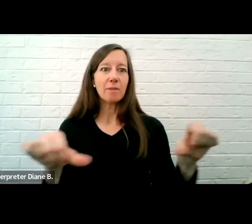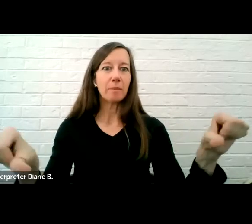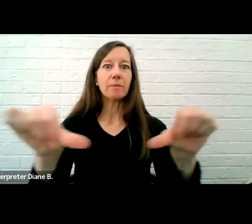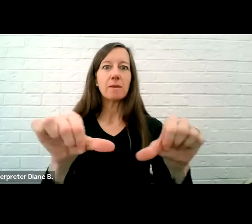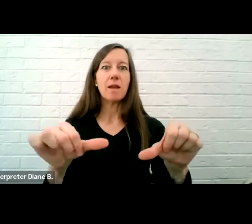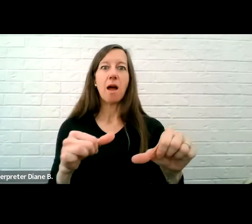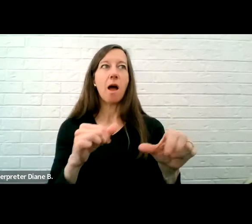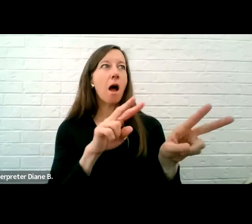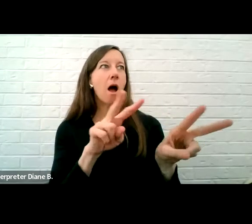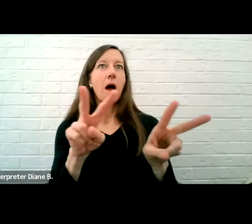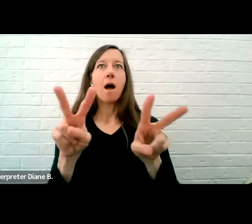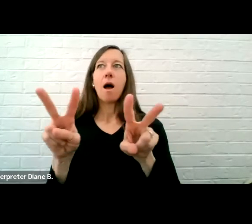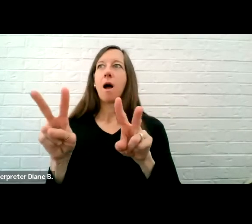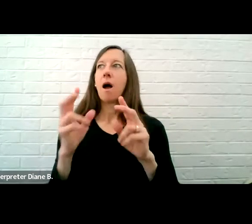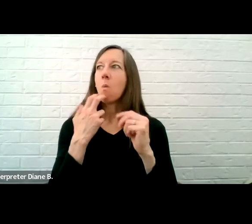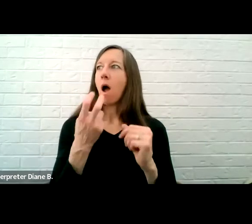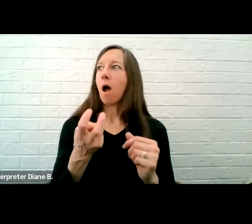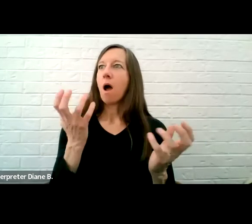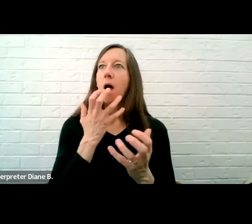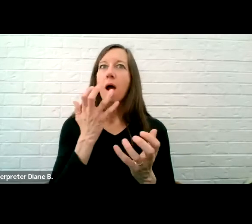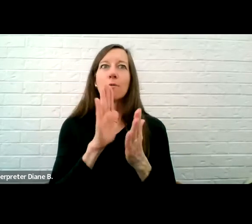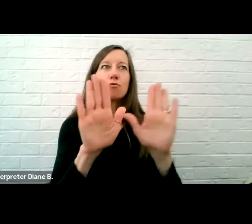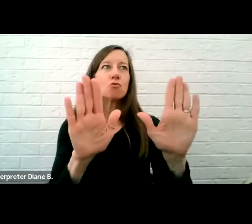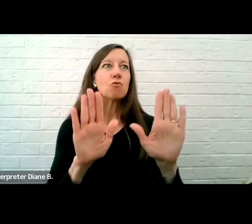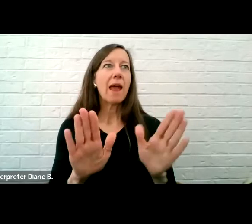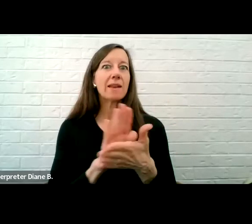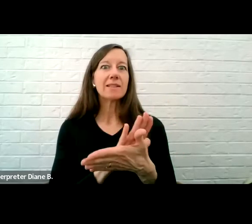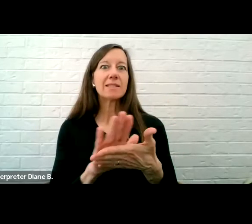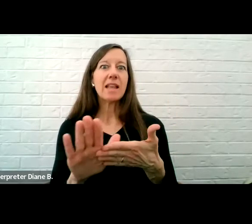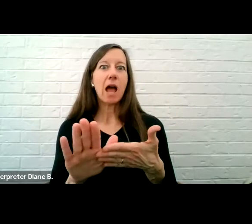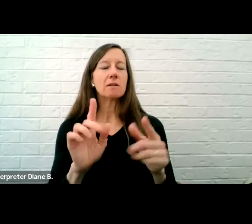But then we kept driving, and it turns out that the apartments for